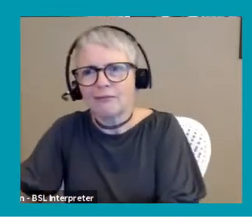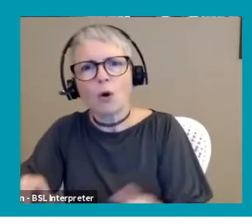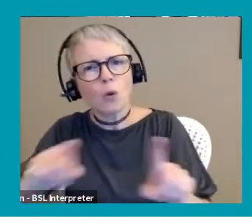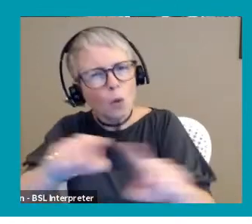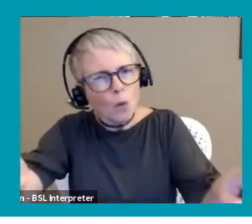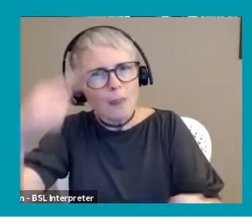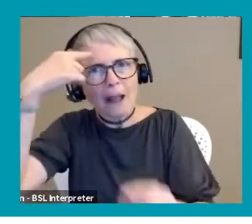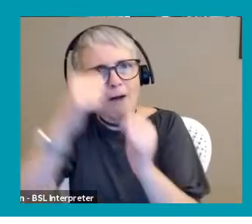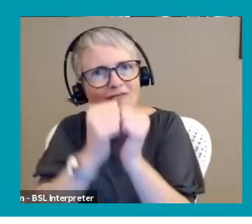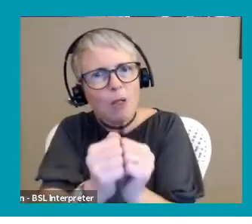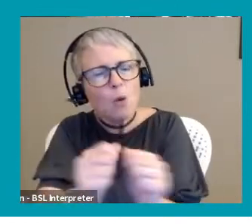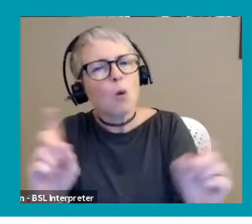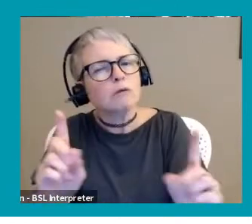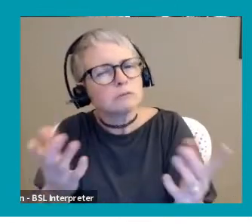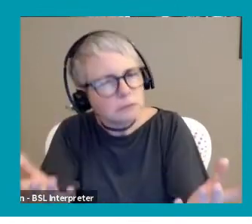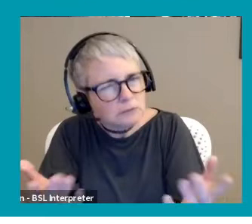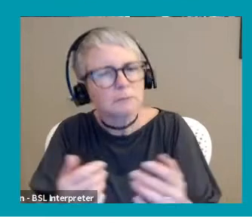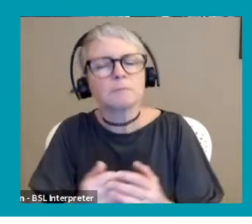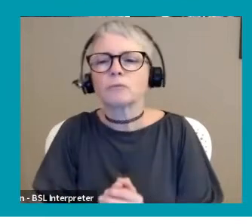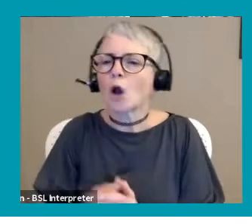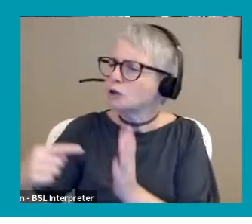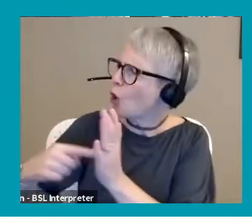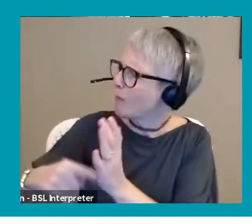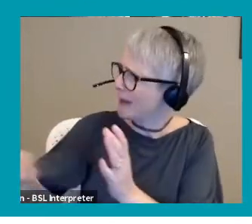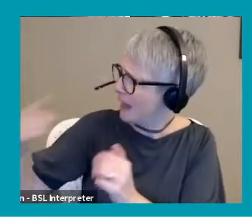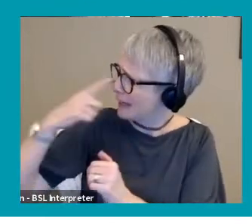Toby I want you to also share some really important links.